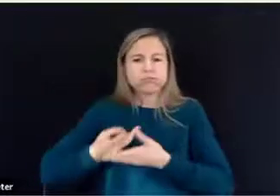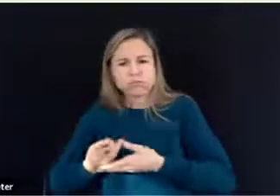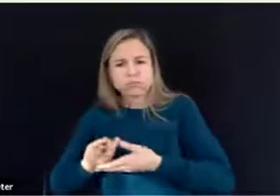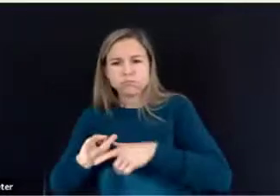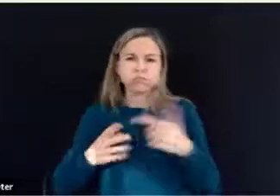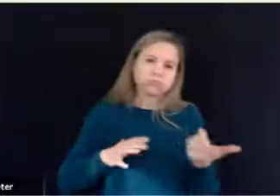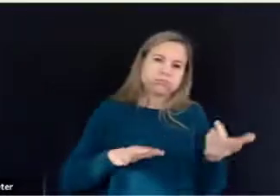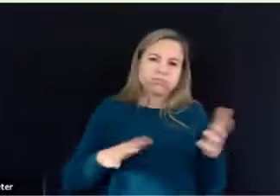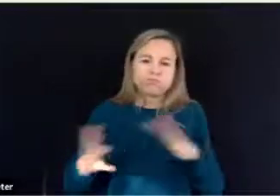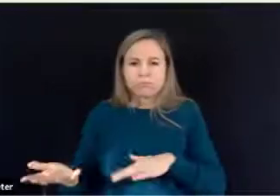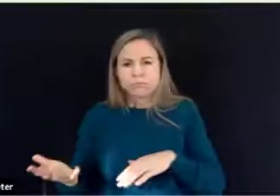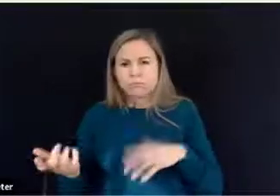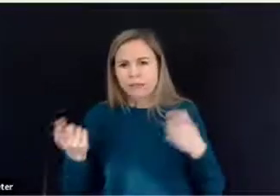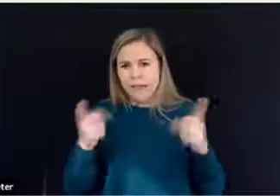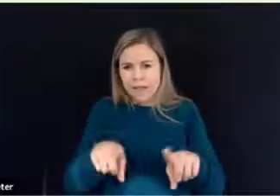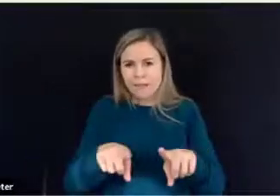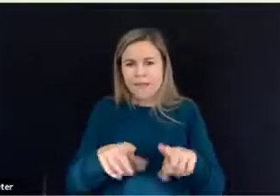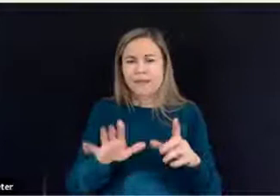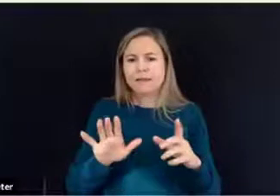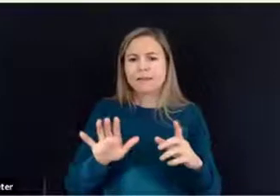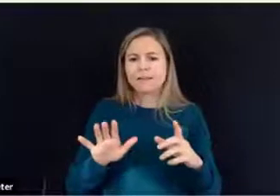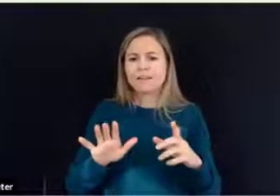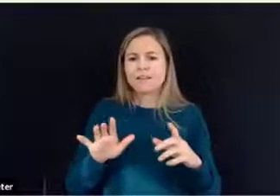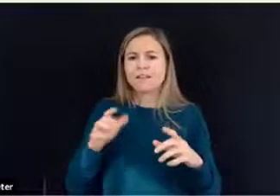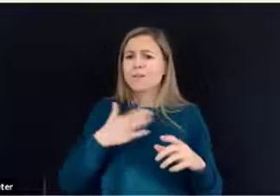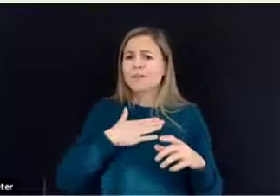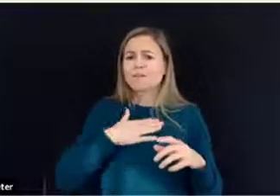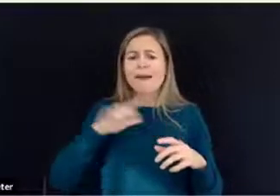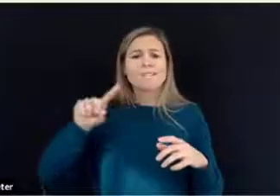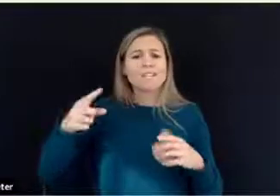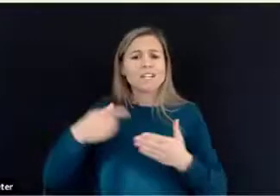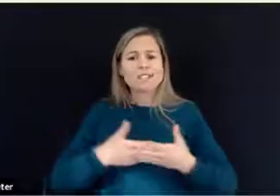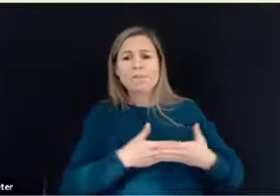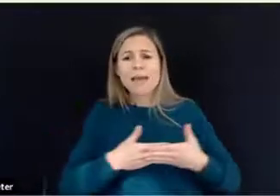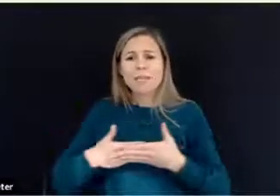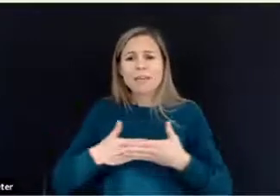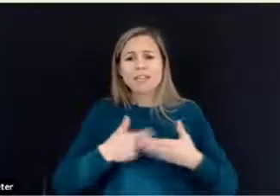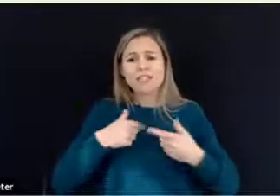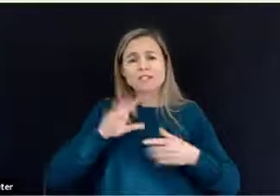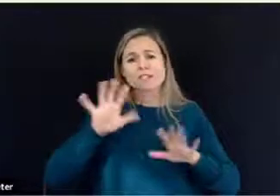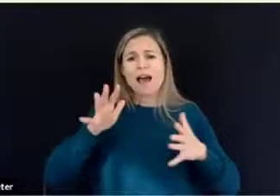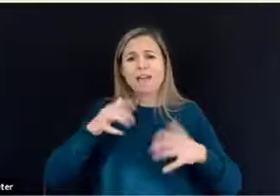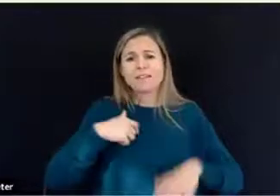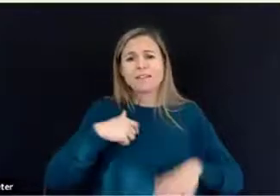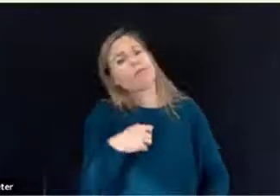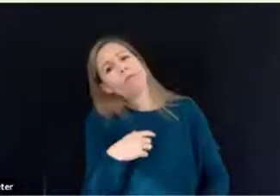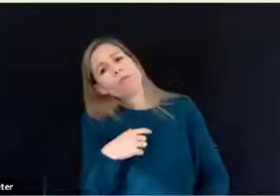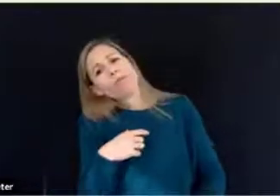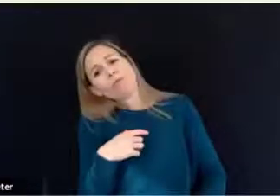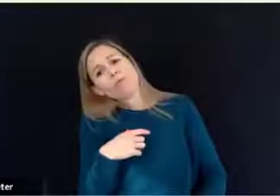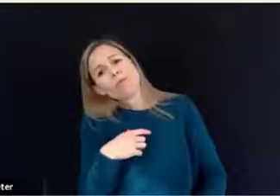and she just, you know, kind of flopped there. And we have this picture of me holding her